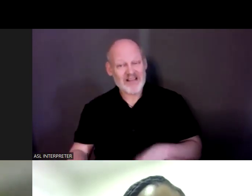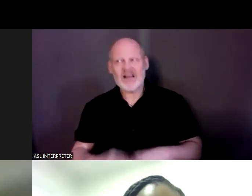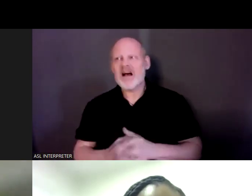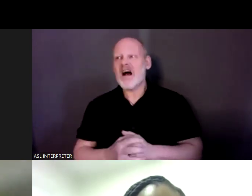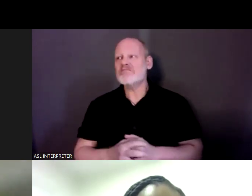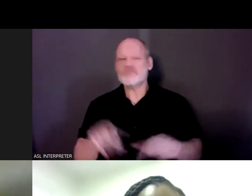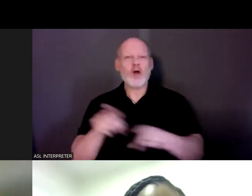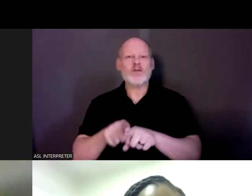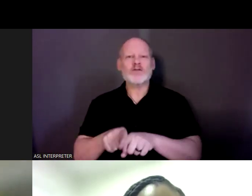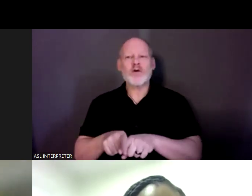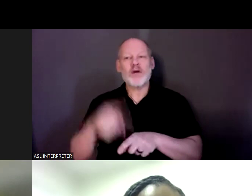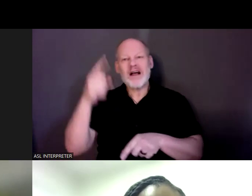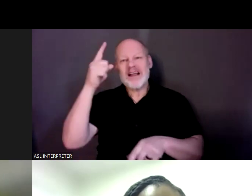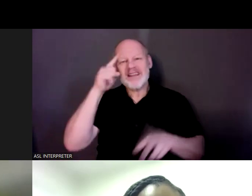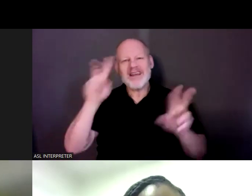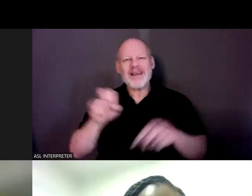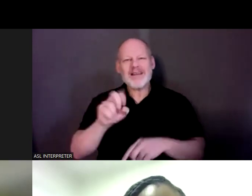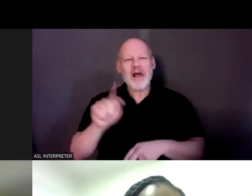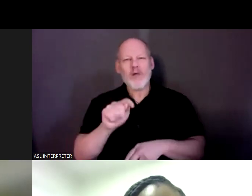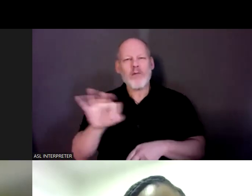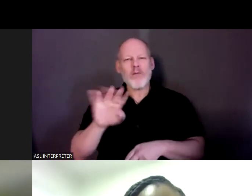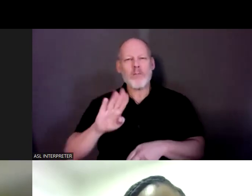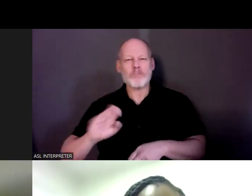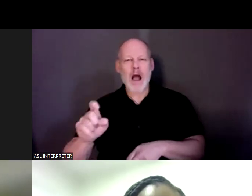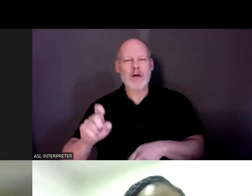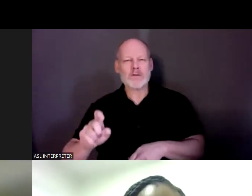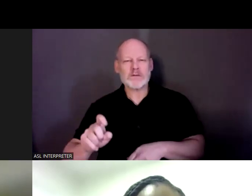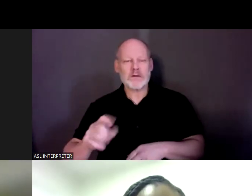one last thing for high schools you know, one thing we've really worked on student centered